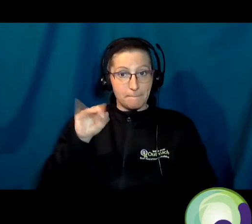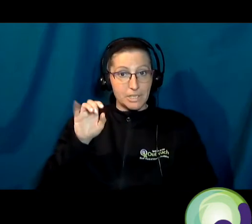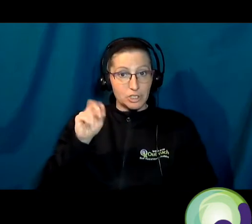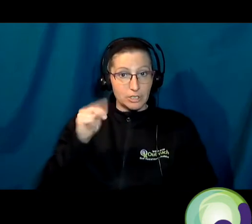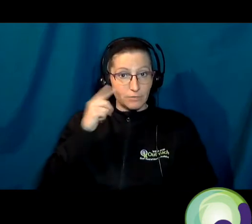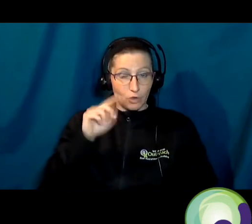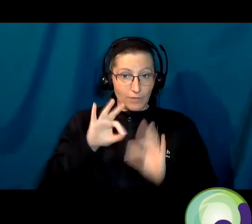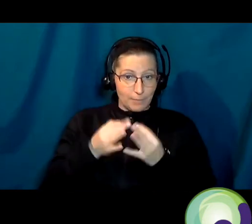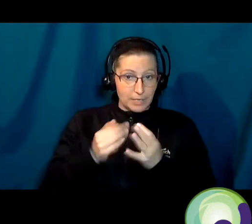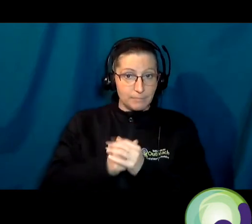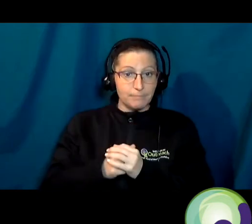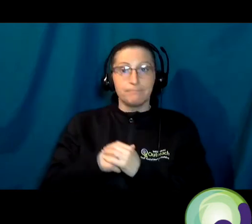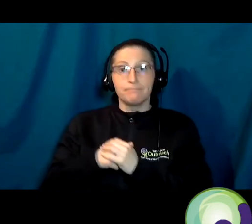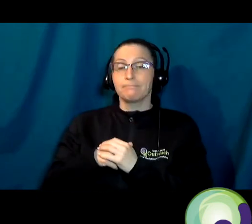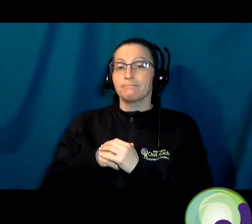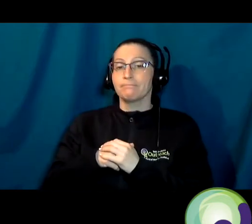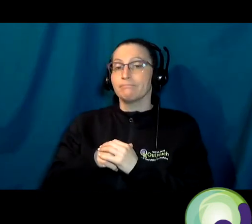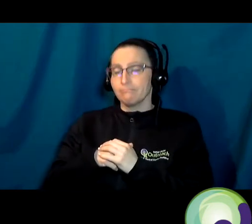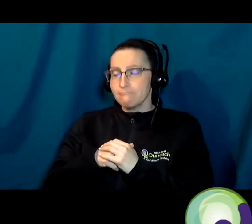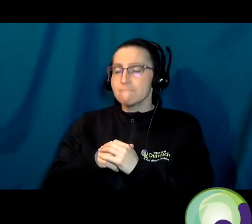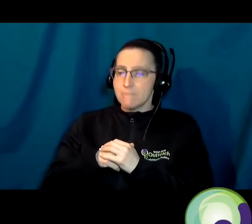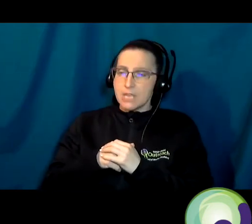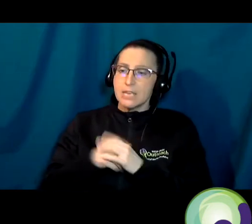Anna Marie: It does feel...we